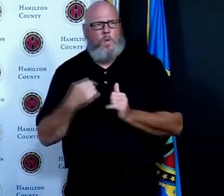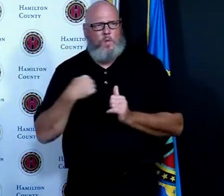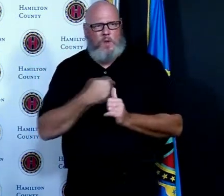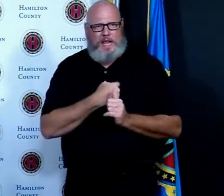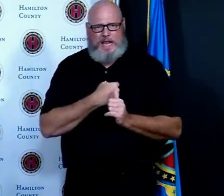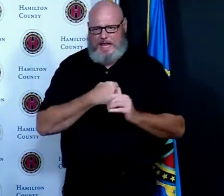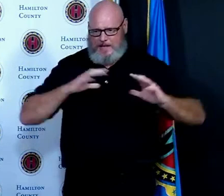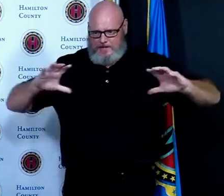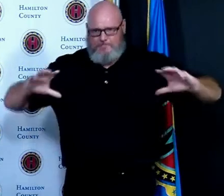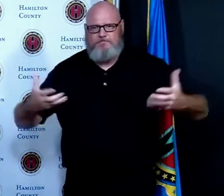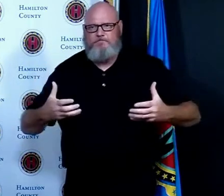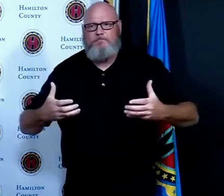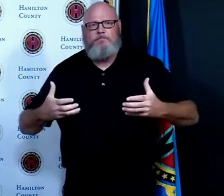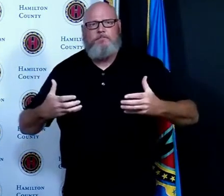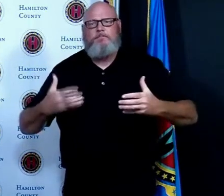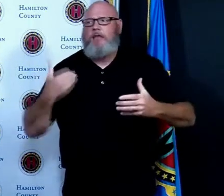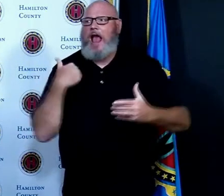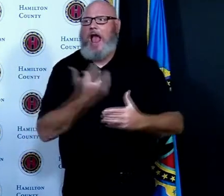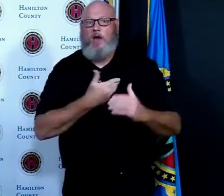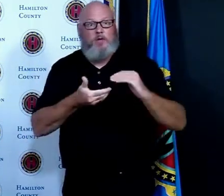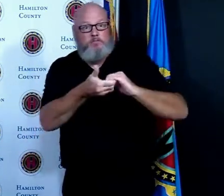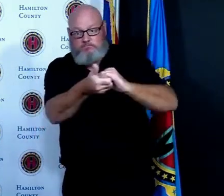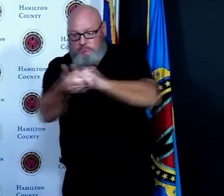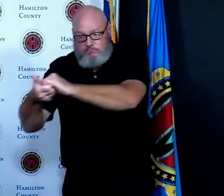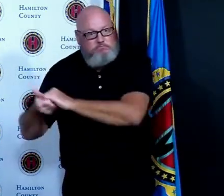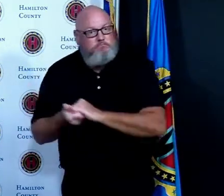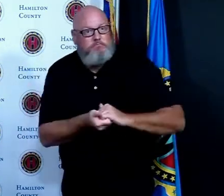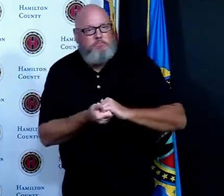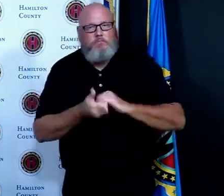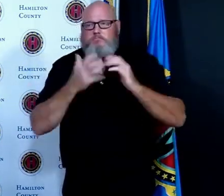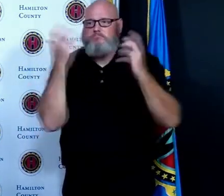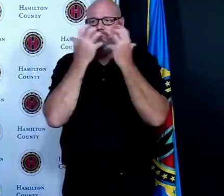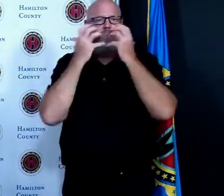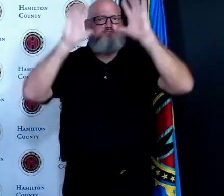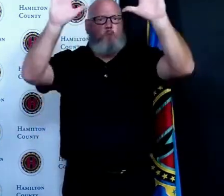come together to make sure that we had all the resources available to treat or manage